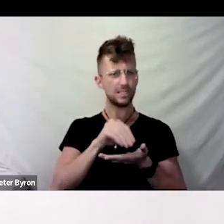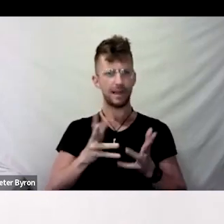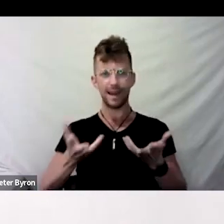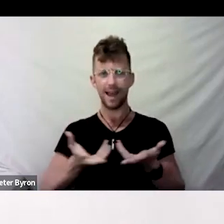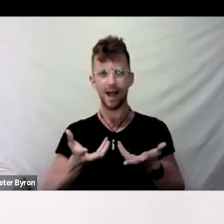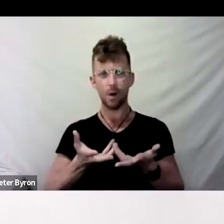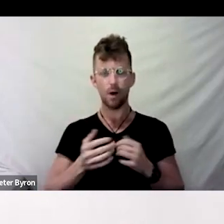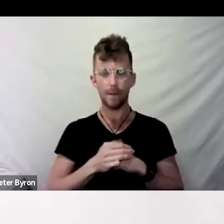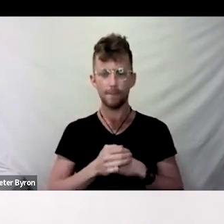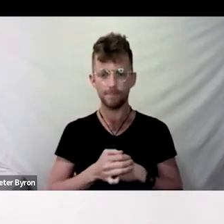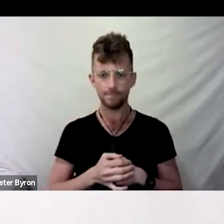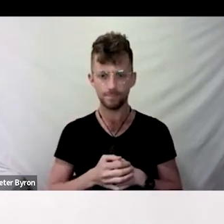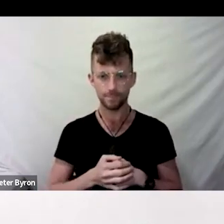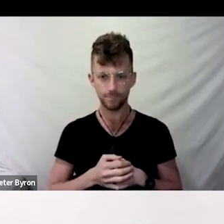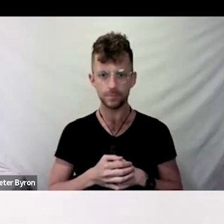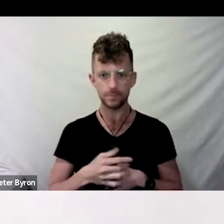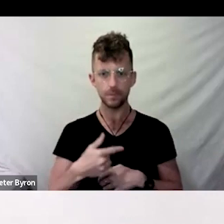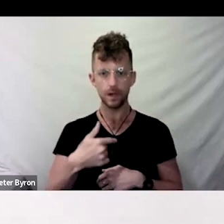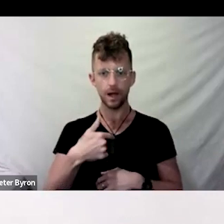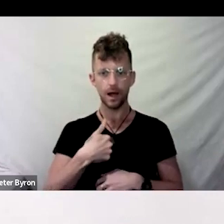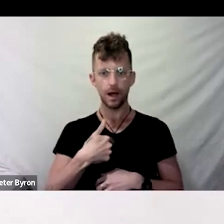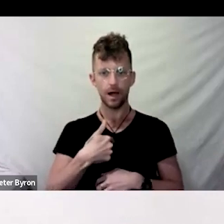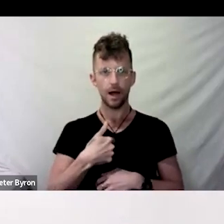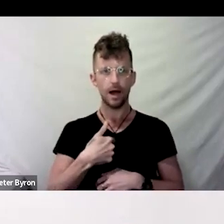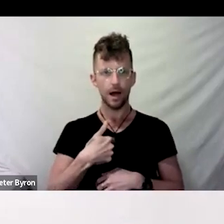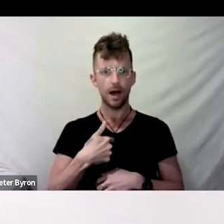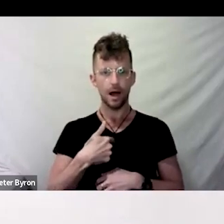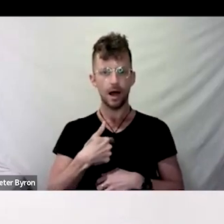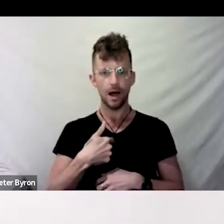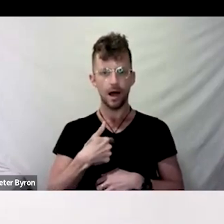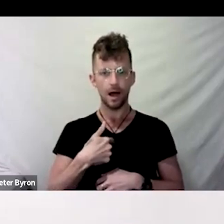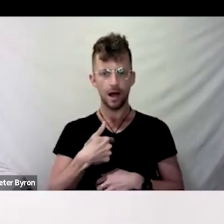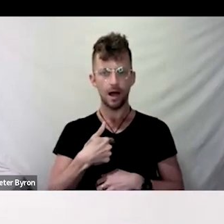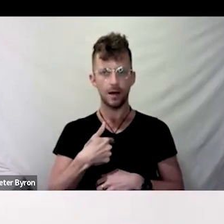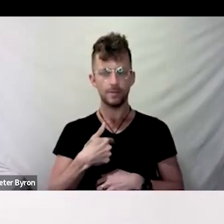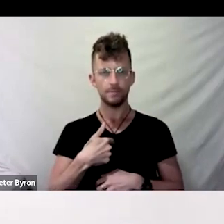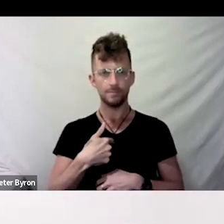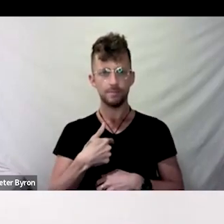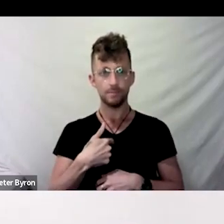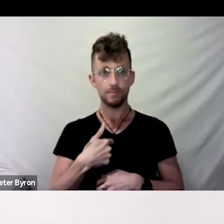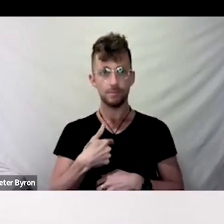to the point that I made before, and I get that people are joining in, and that is really a conversation that you have with your